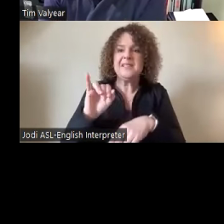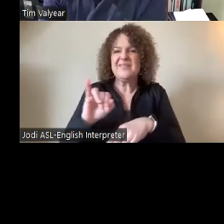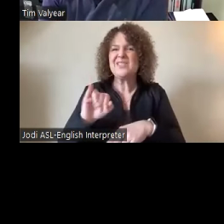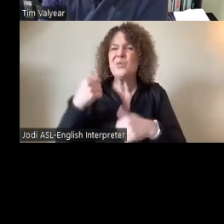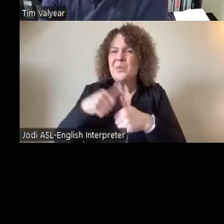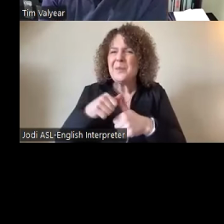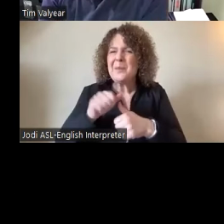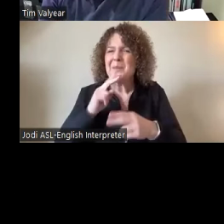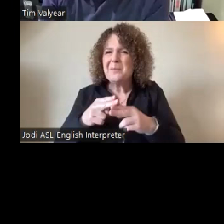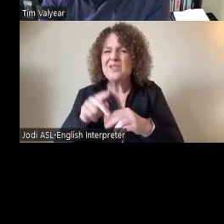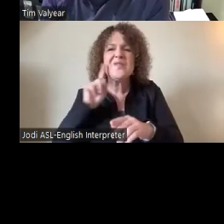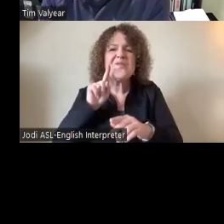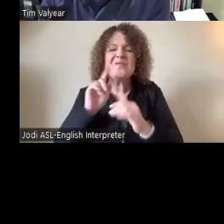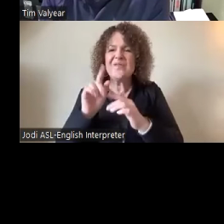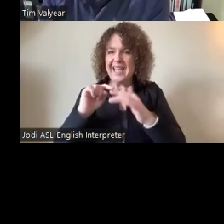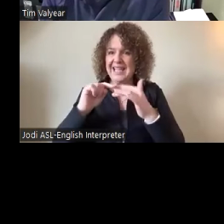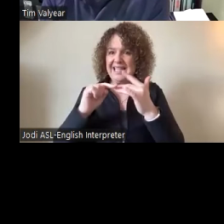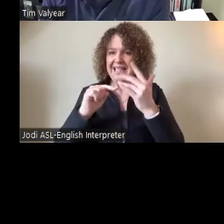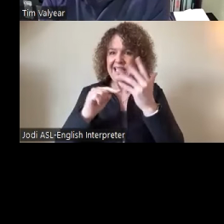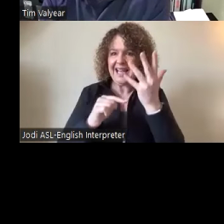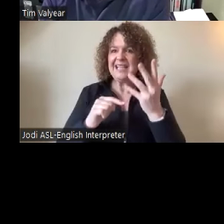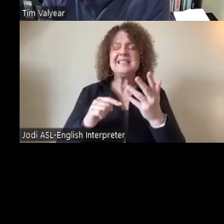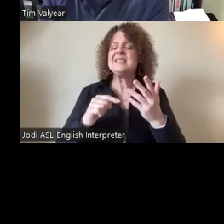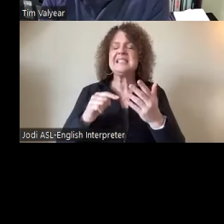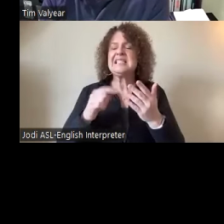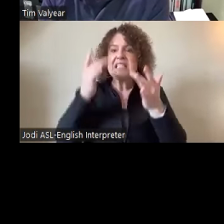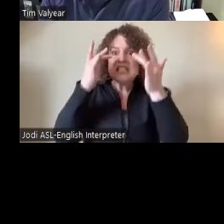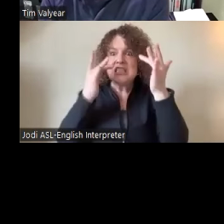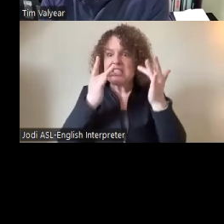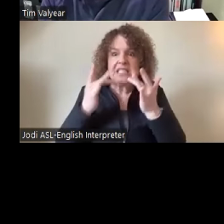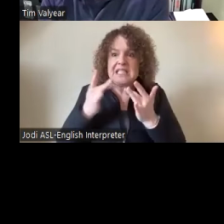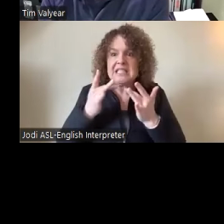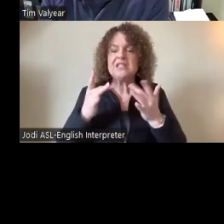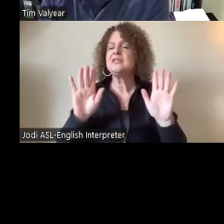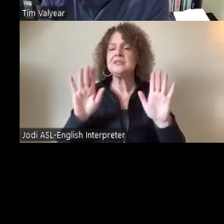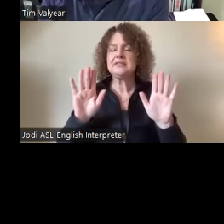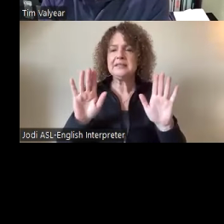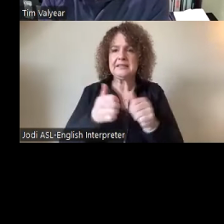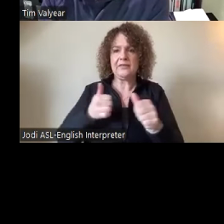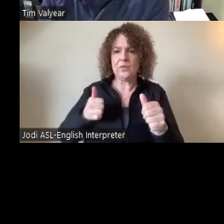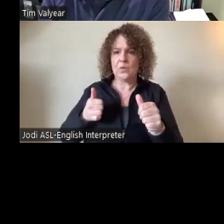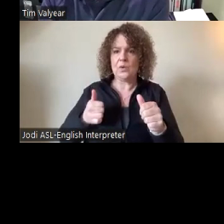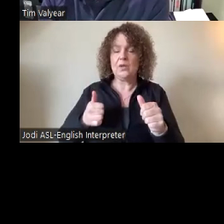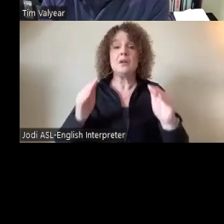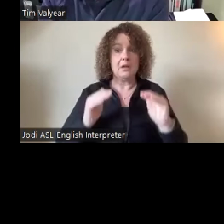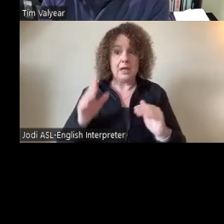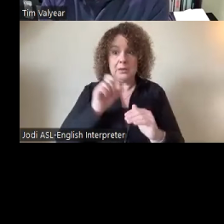can bandages or wear gloves for added protection. Cuts are vulnerable t infections. Artificial nails